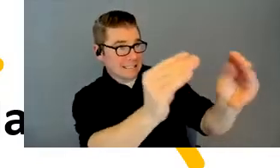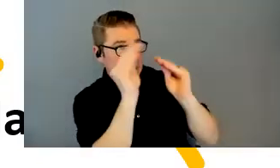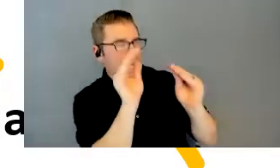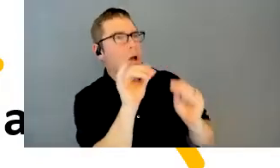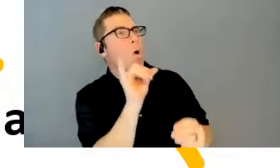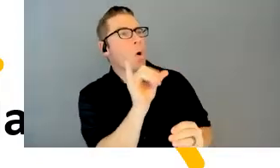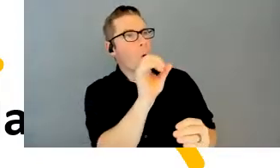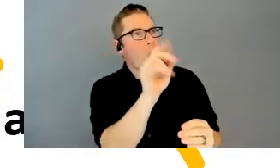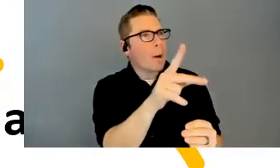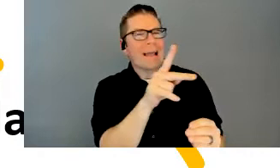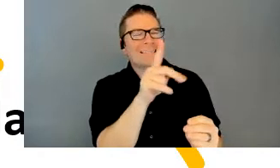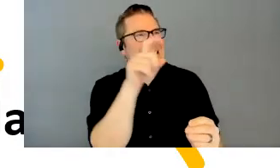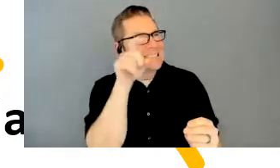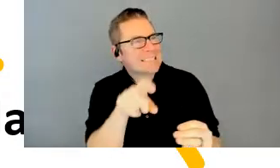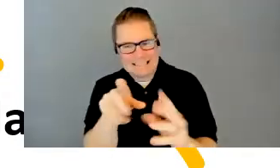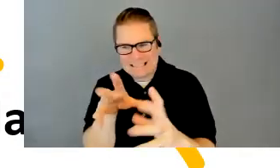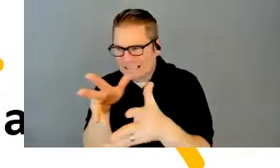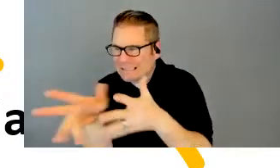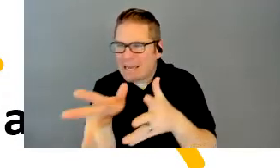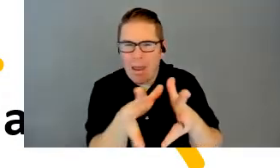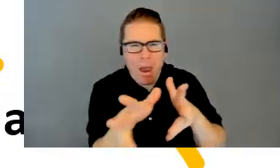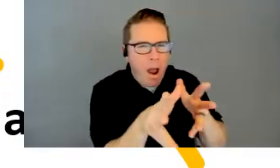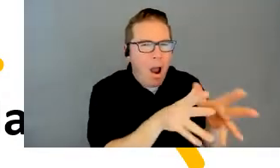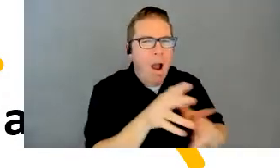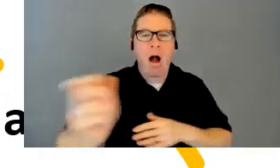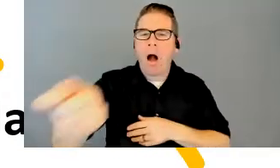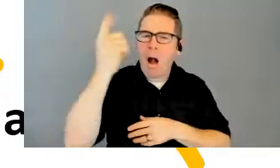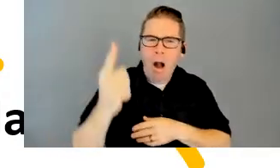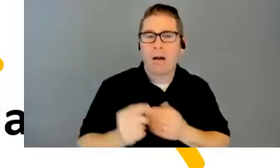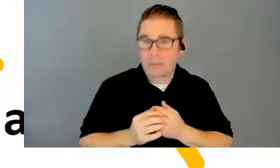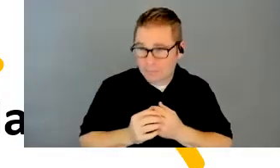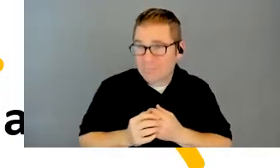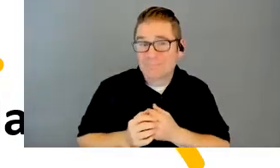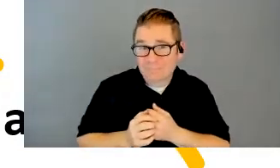And she said she would get really frustrated when instructors would tell her